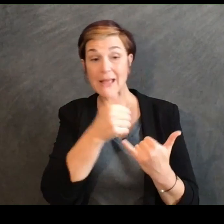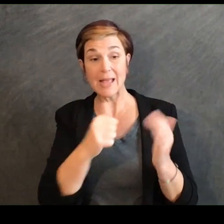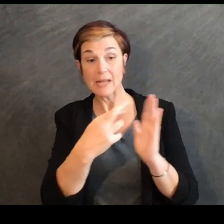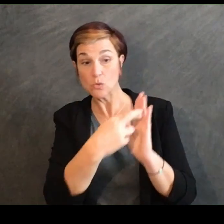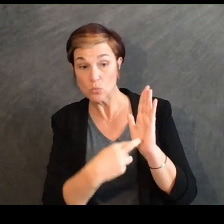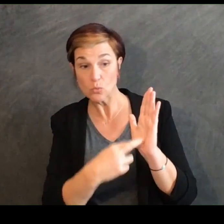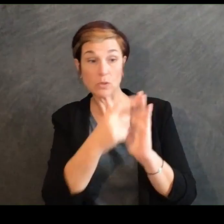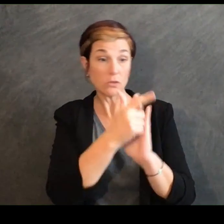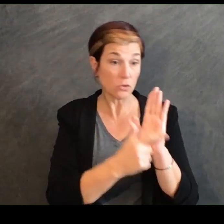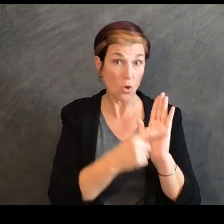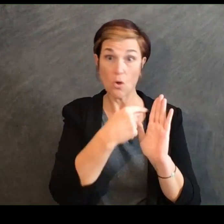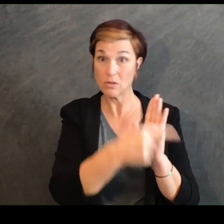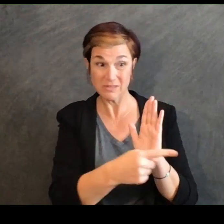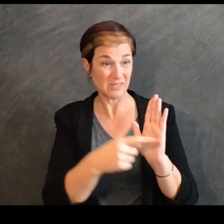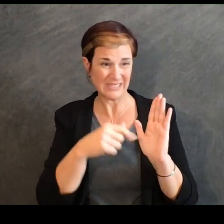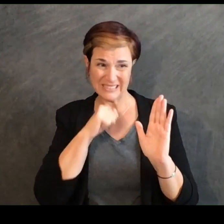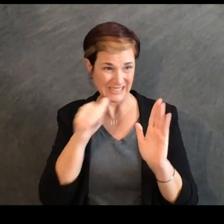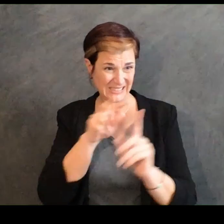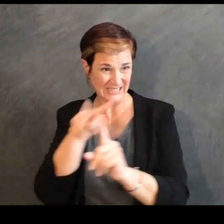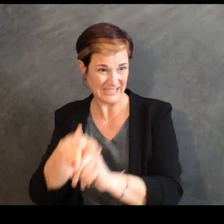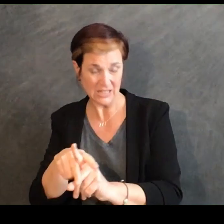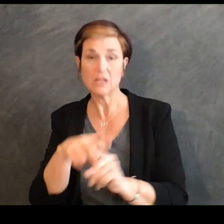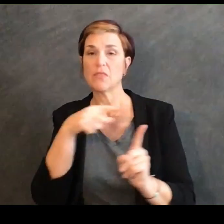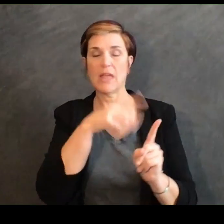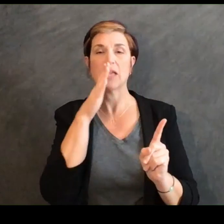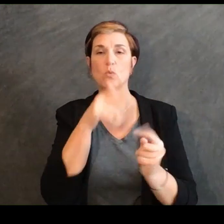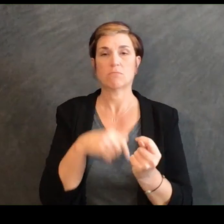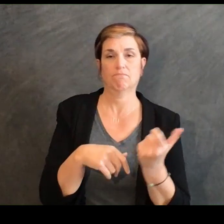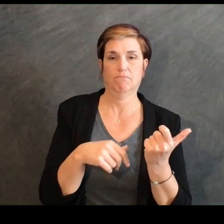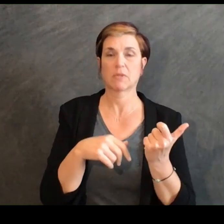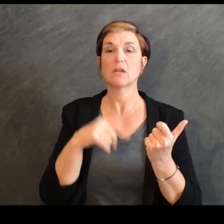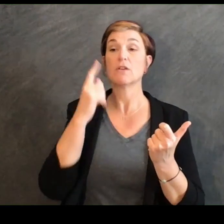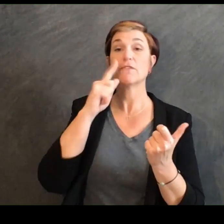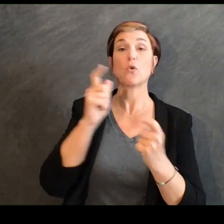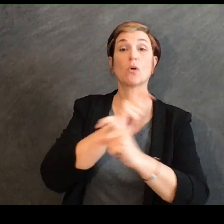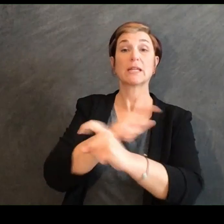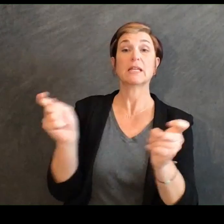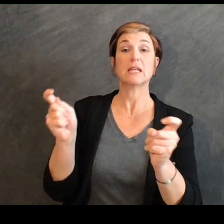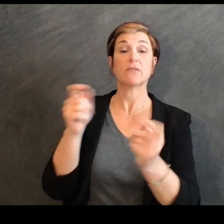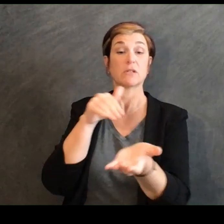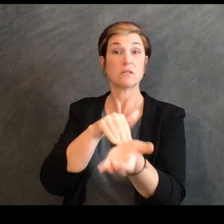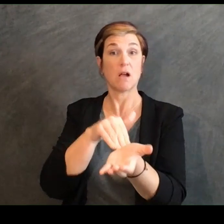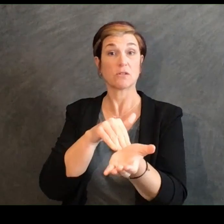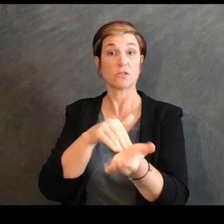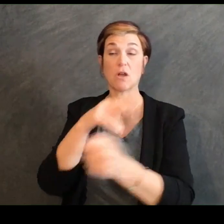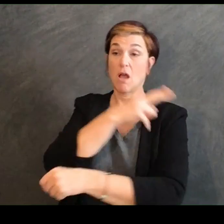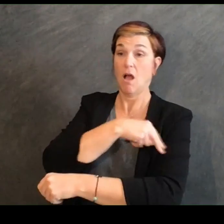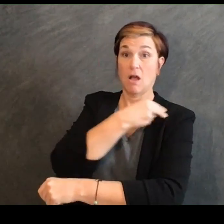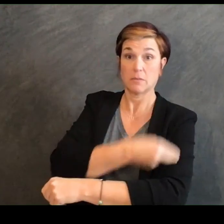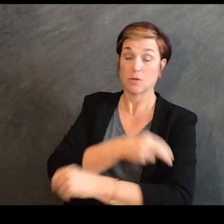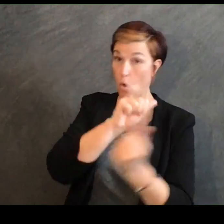give doctors hospital all hospitals that healthcare providers maximum flexibility